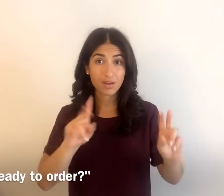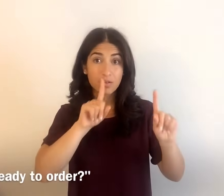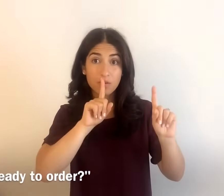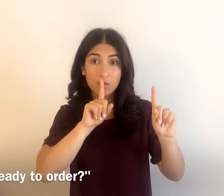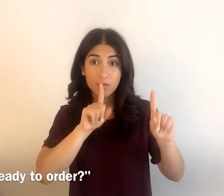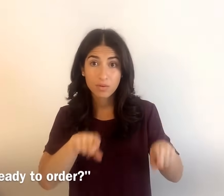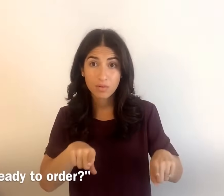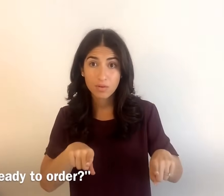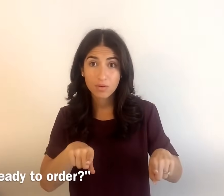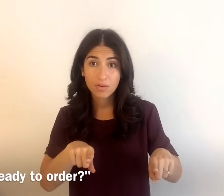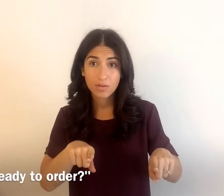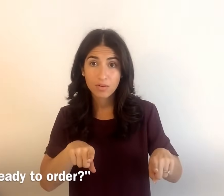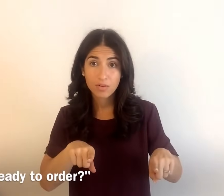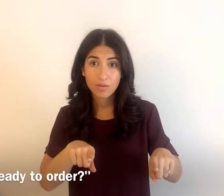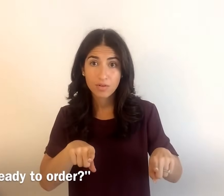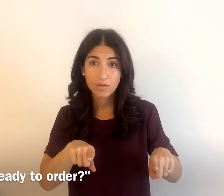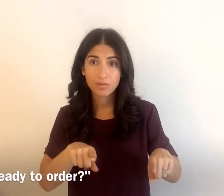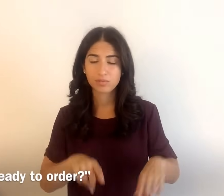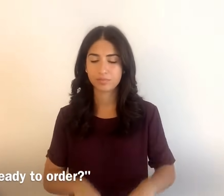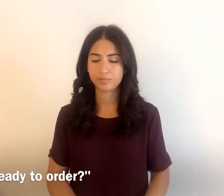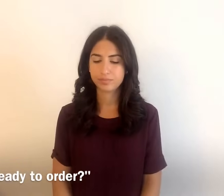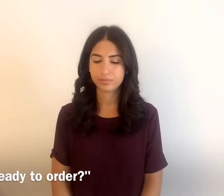ready to order?